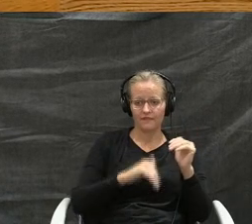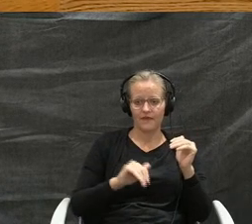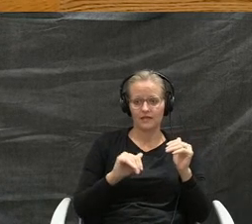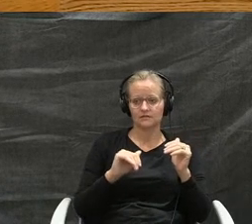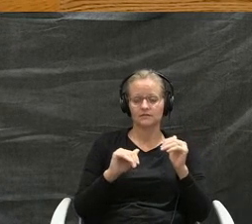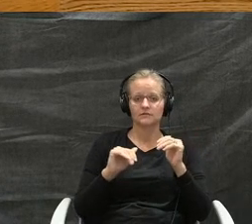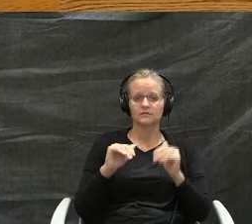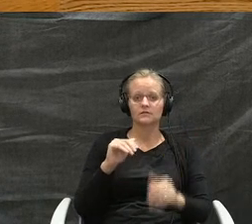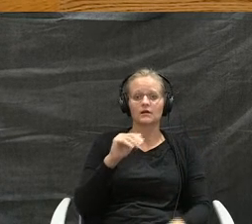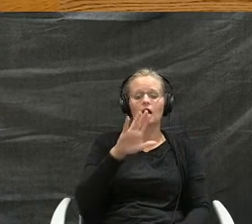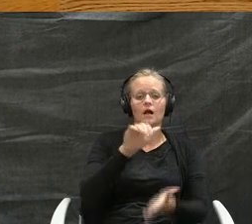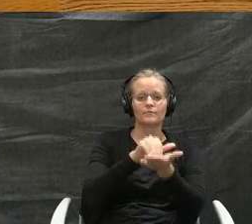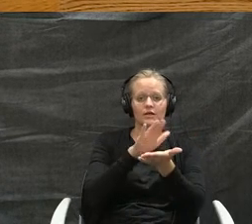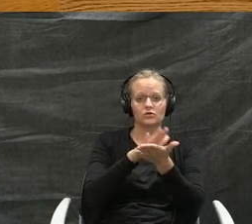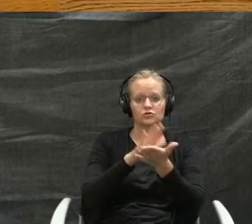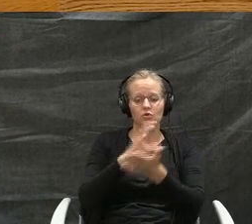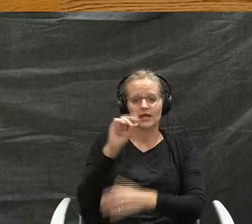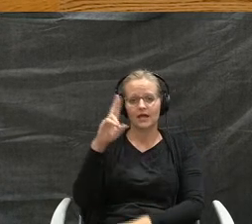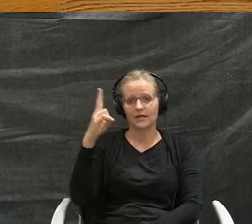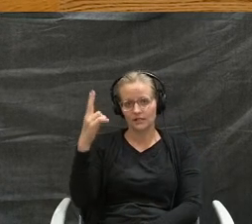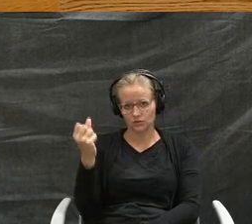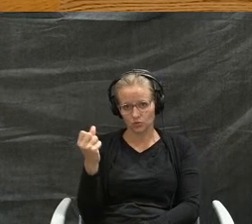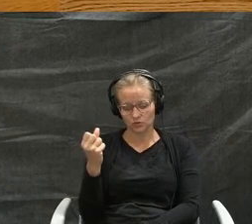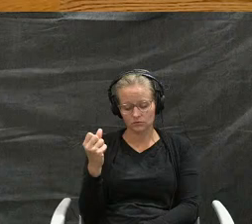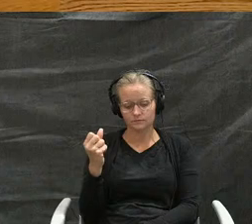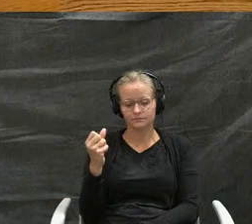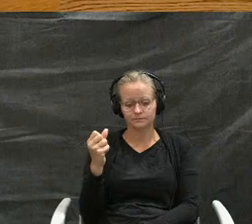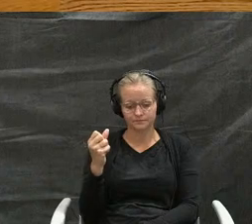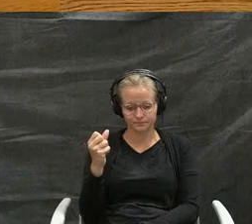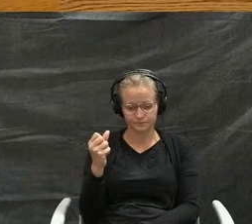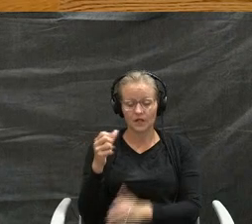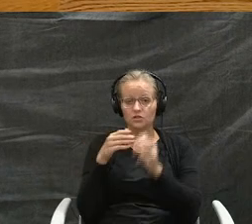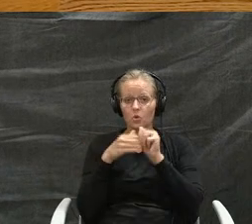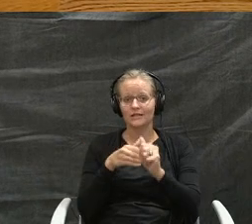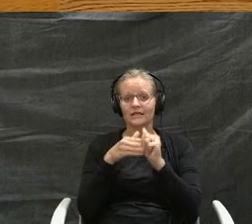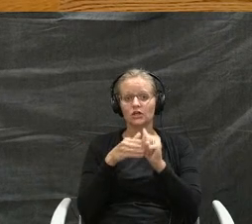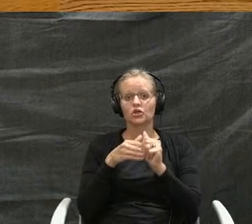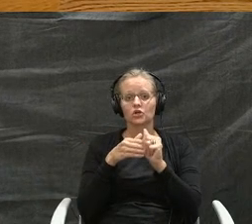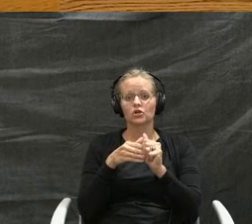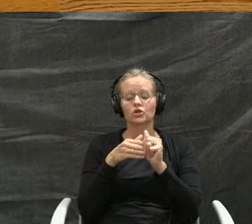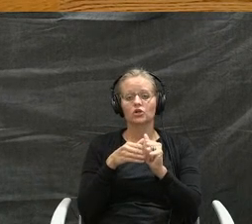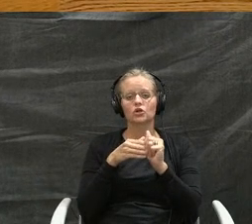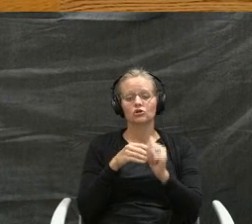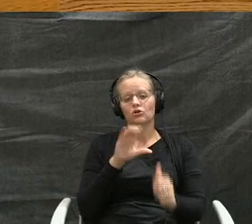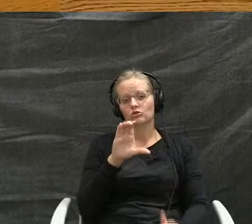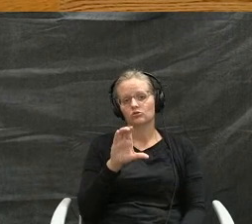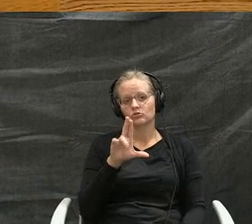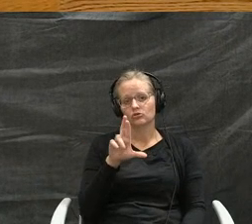team is Kurt Carpenter, who is the principle at Clear Springs Elementary, Mr Carpenter.